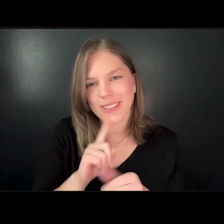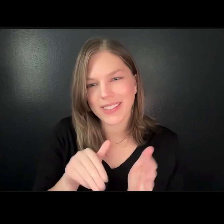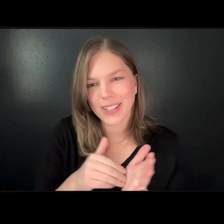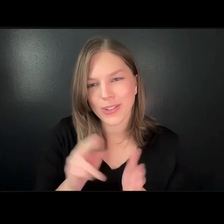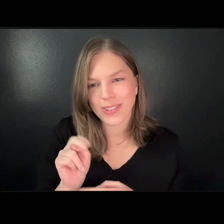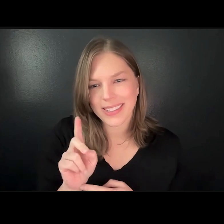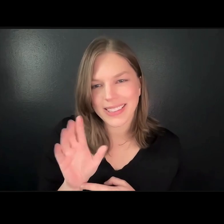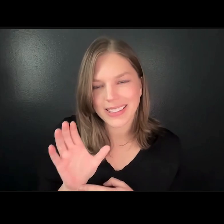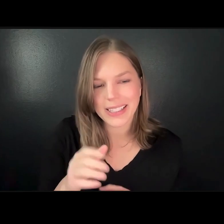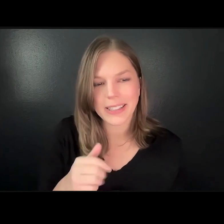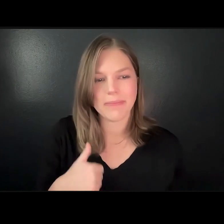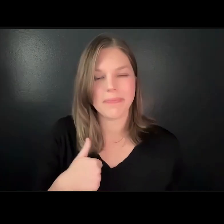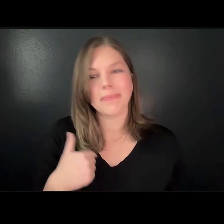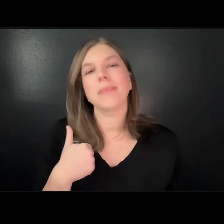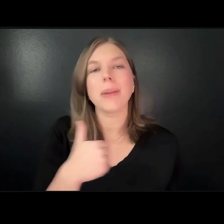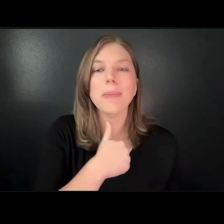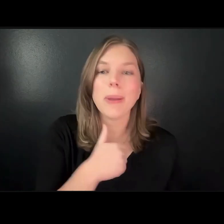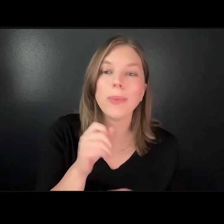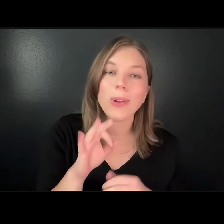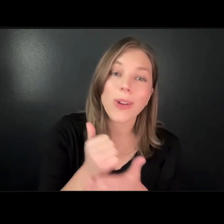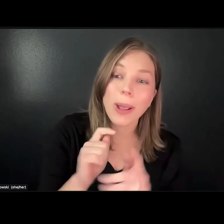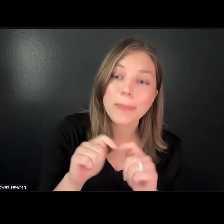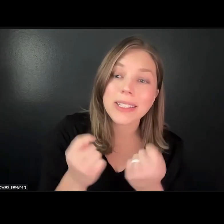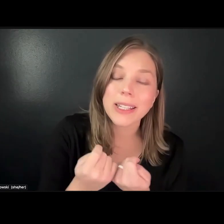coordinator here at NDC and I'm a member of the help team.